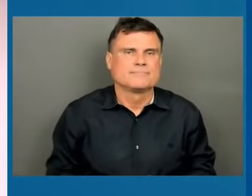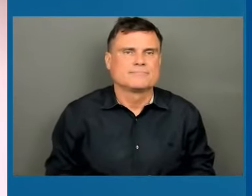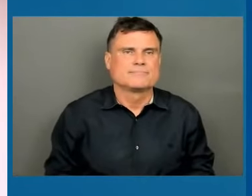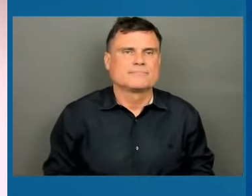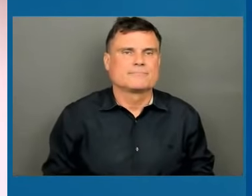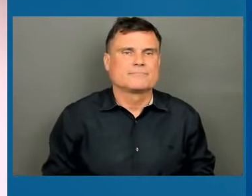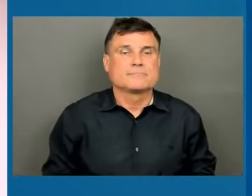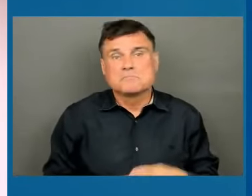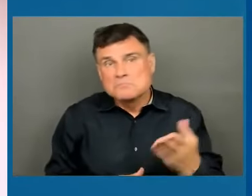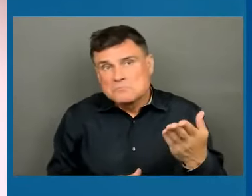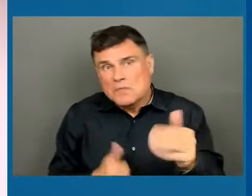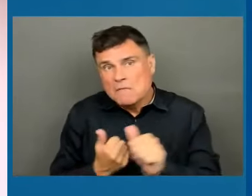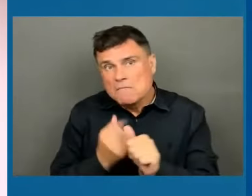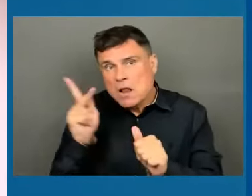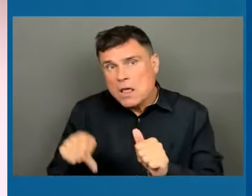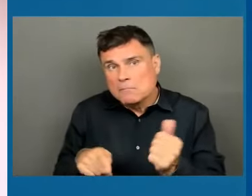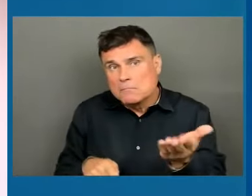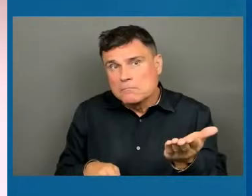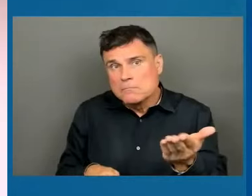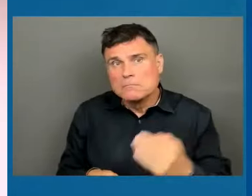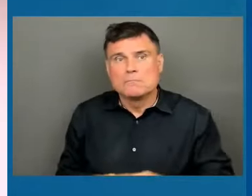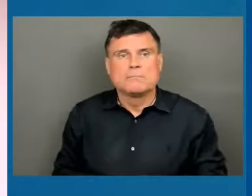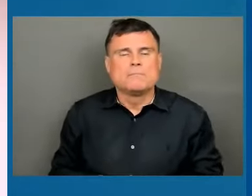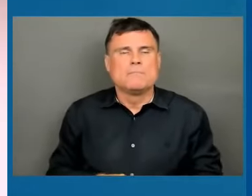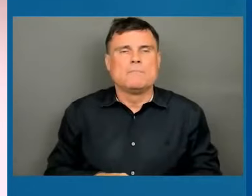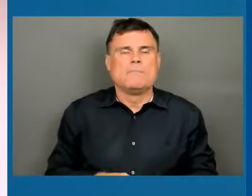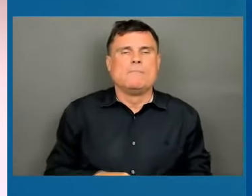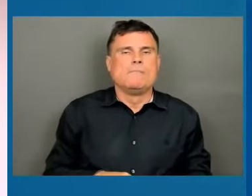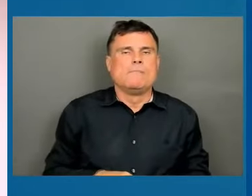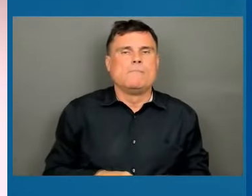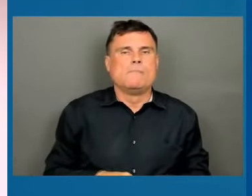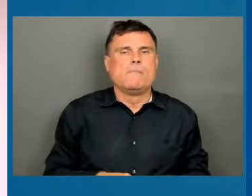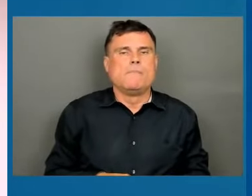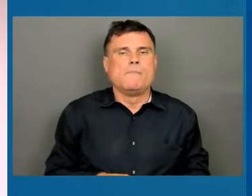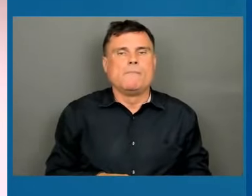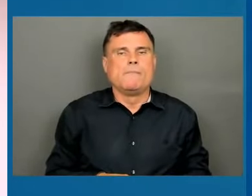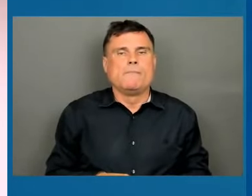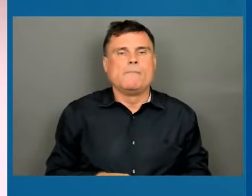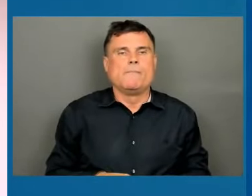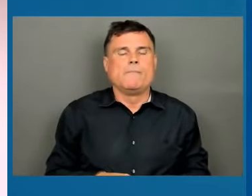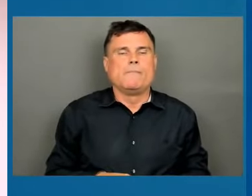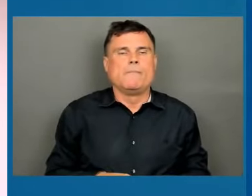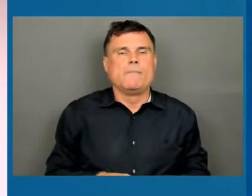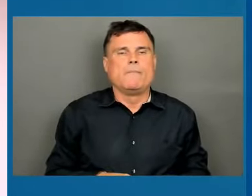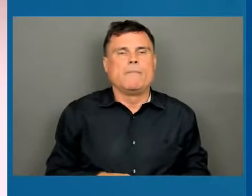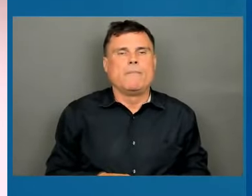I just want to make sure that clear. What we're seeing